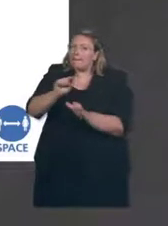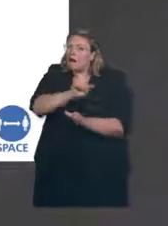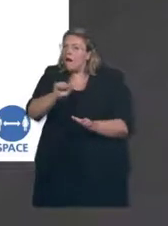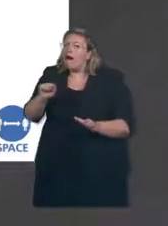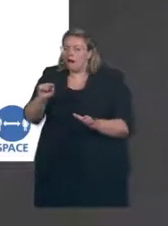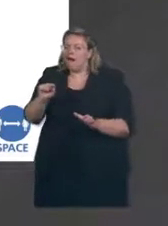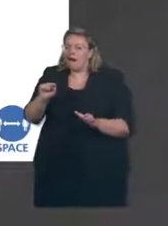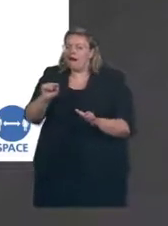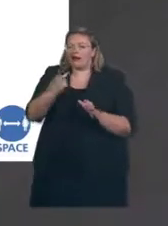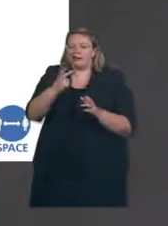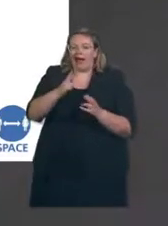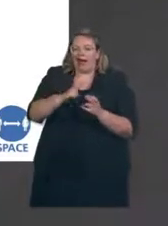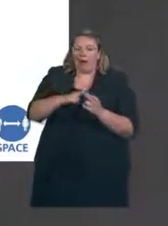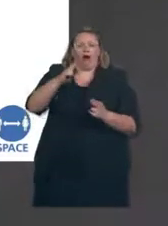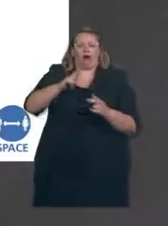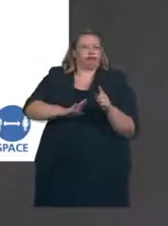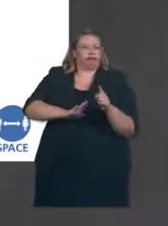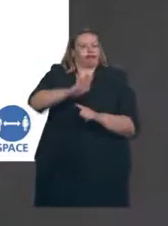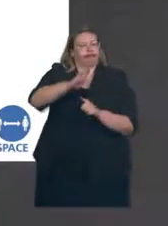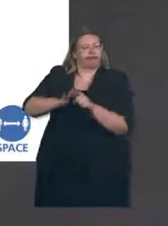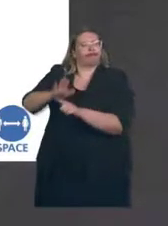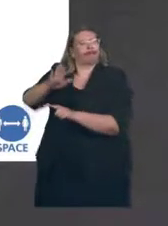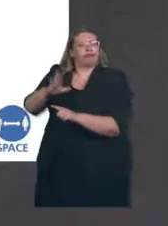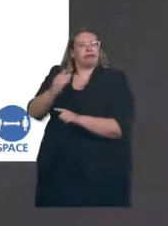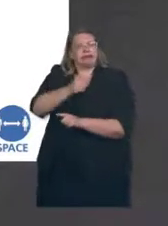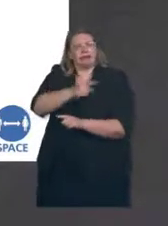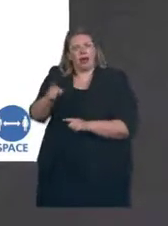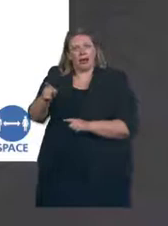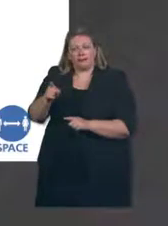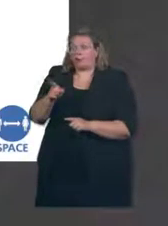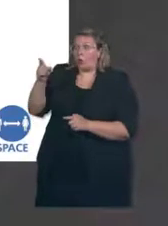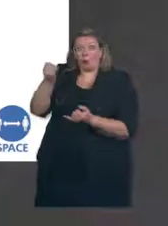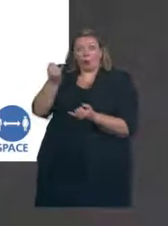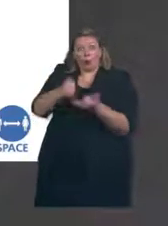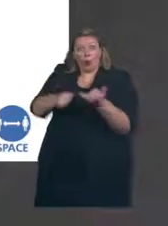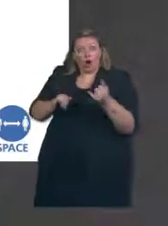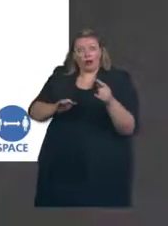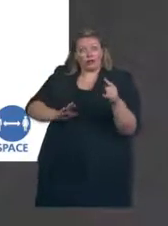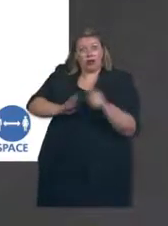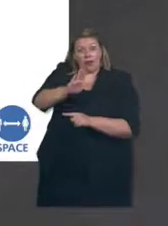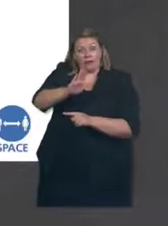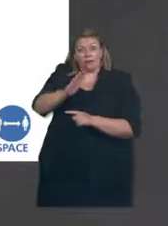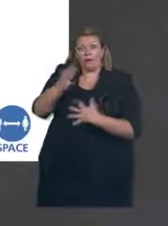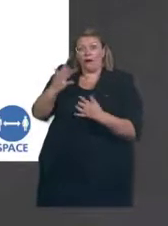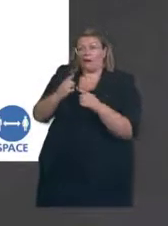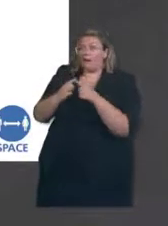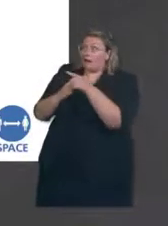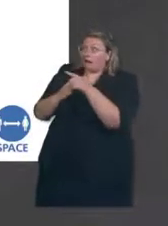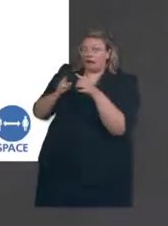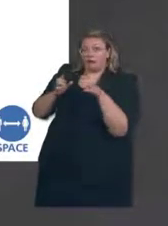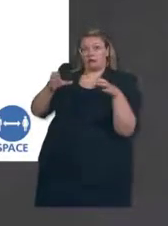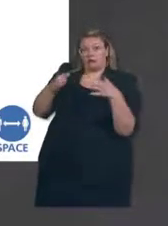At the top of this graph we have the rates in people aged 20 to 29 in the light green